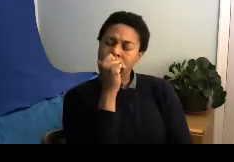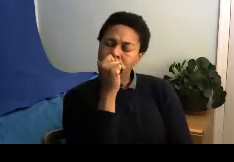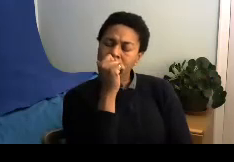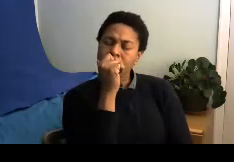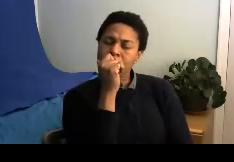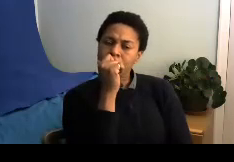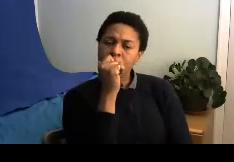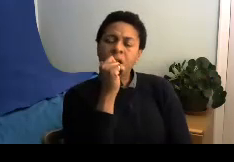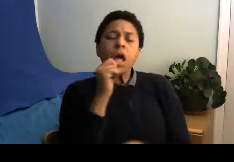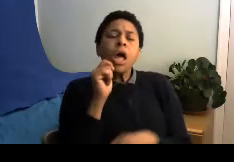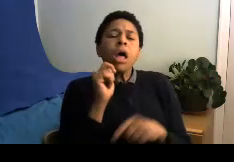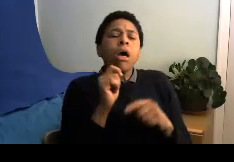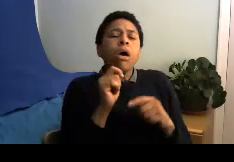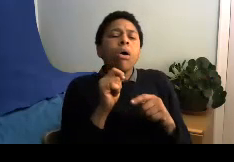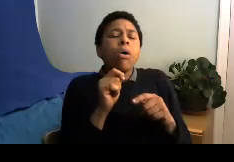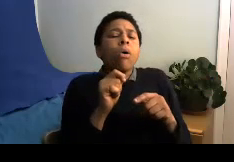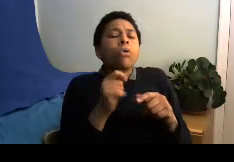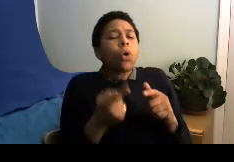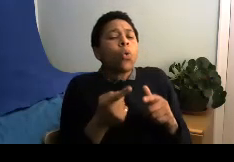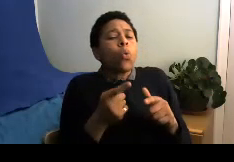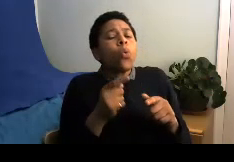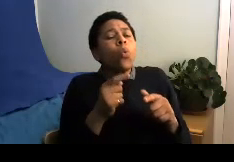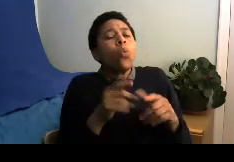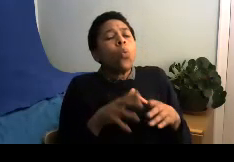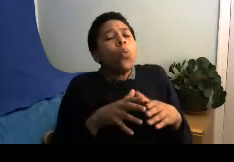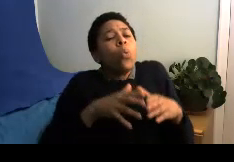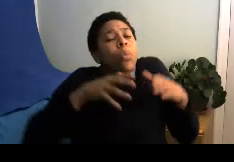Black British experience being in the same room as the queer